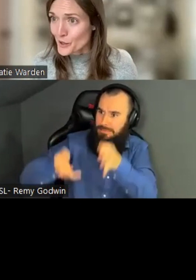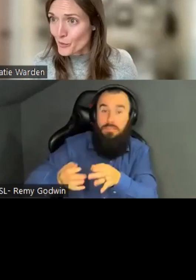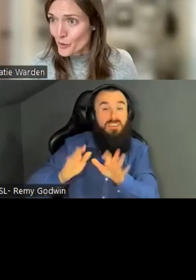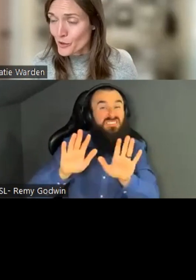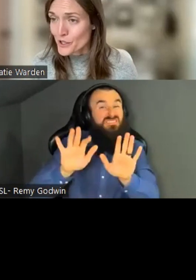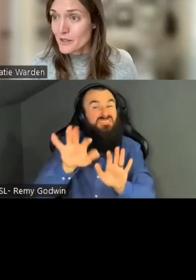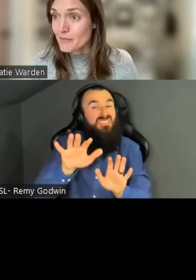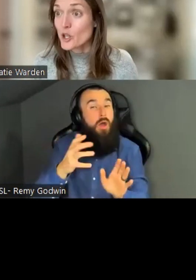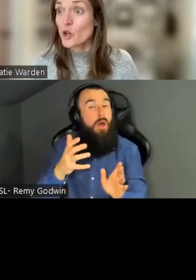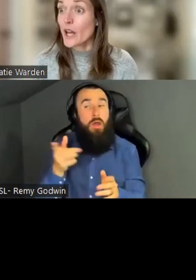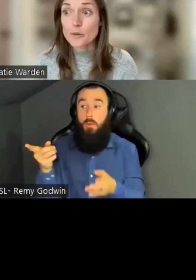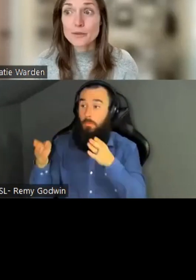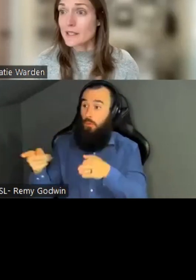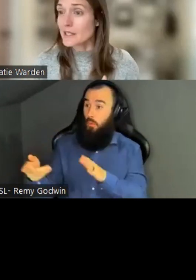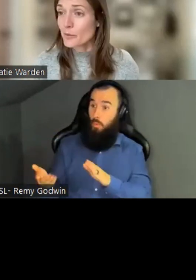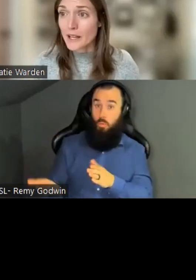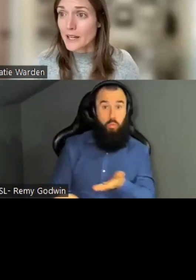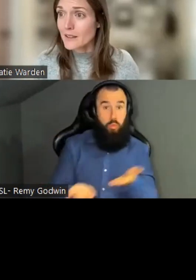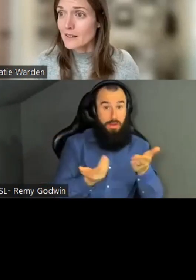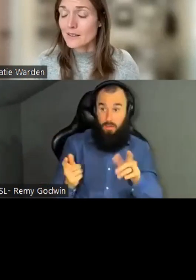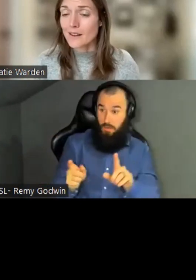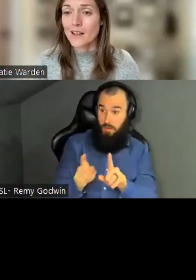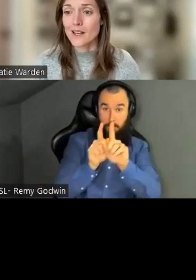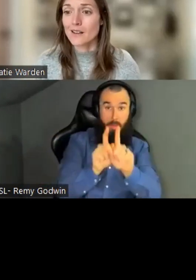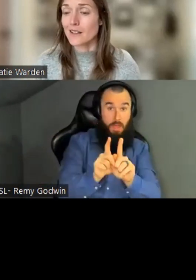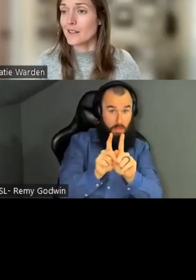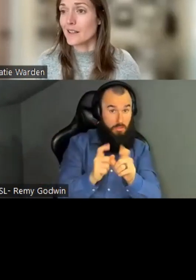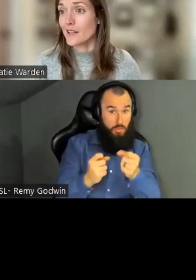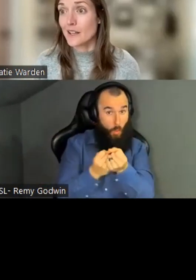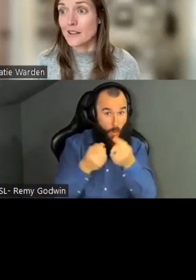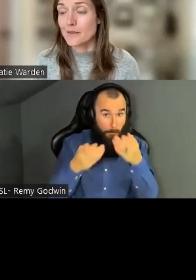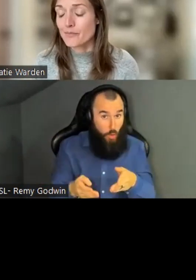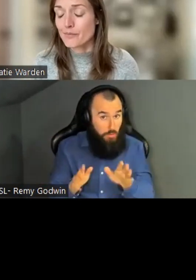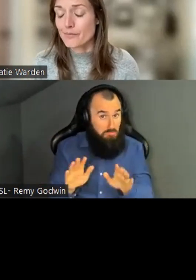a support person who helps explain aftercare instructions